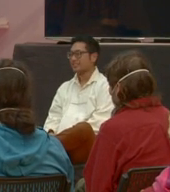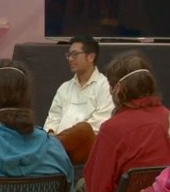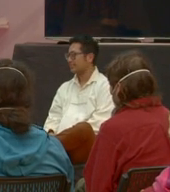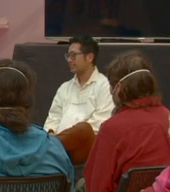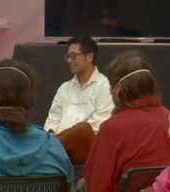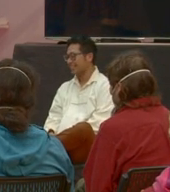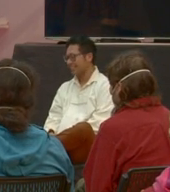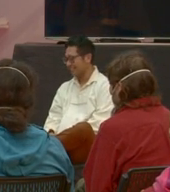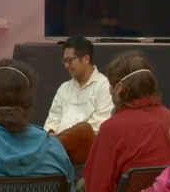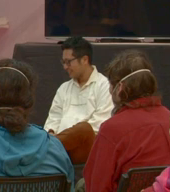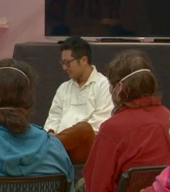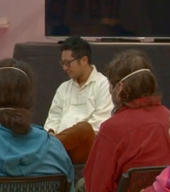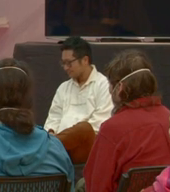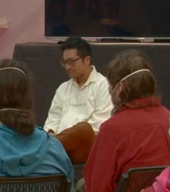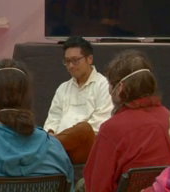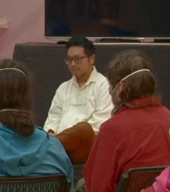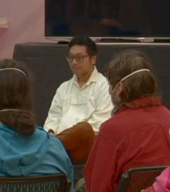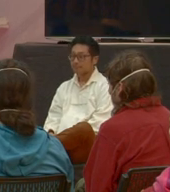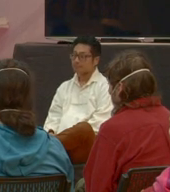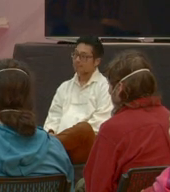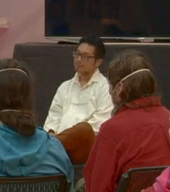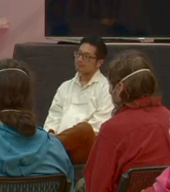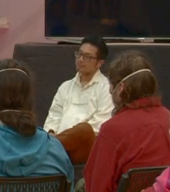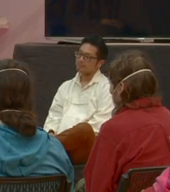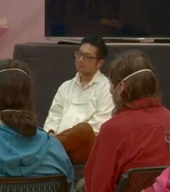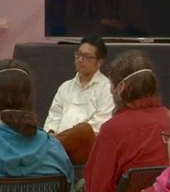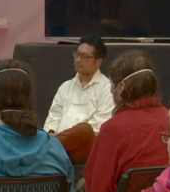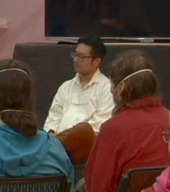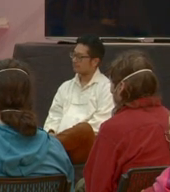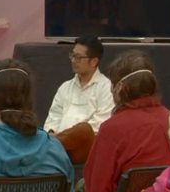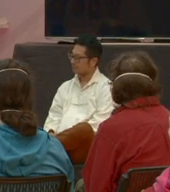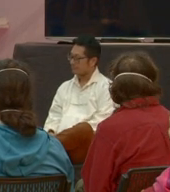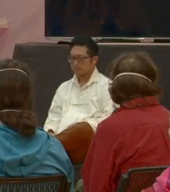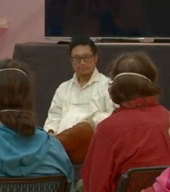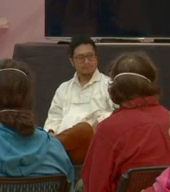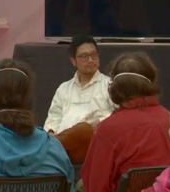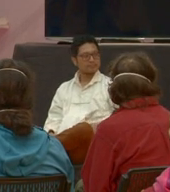to. Well, welcome! It's really great to be here with all of you.